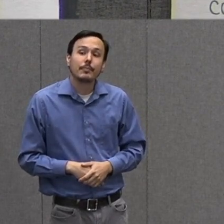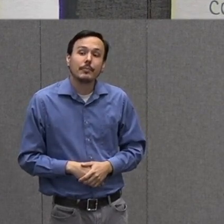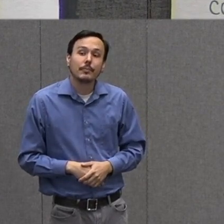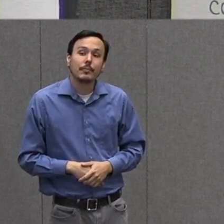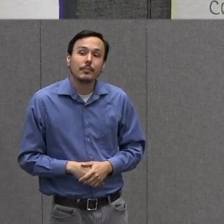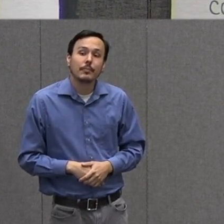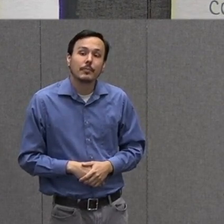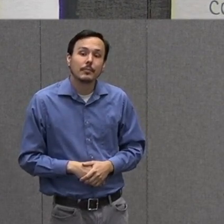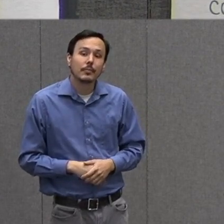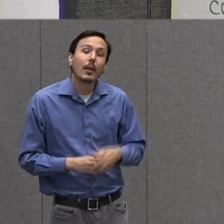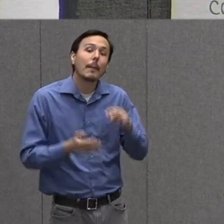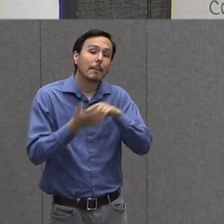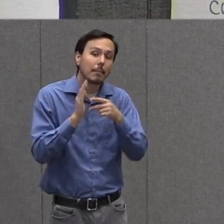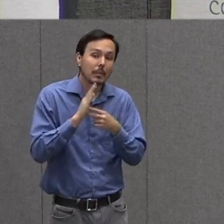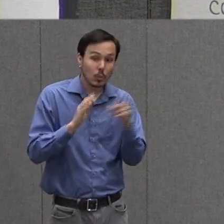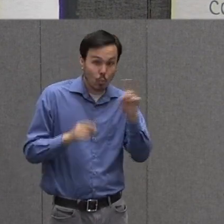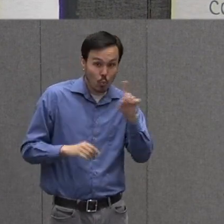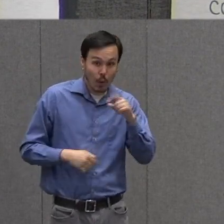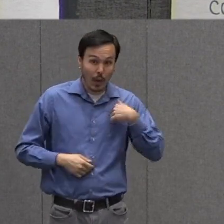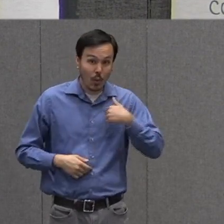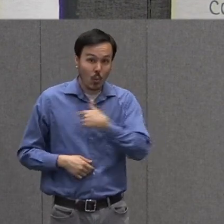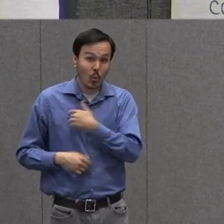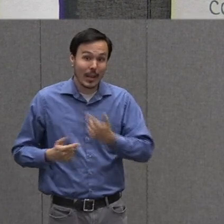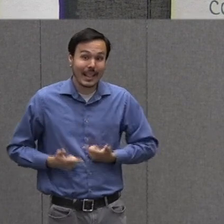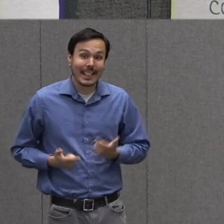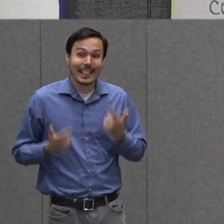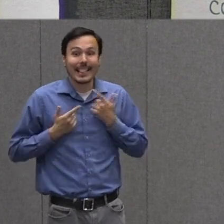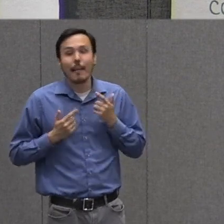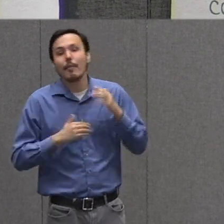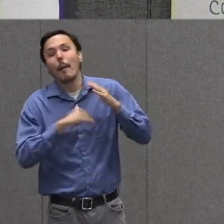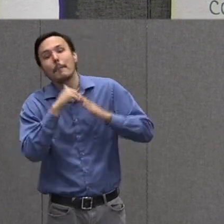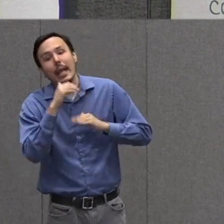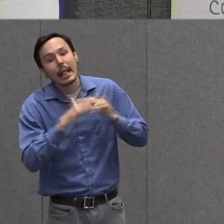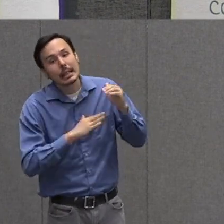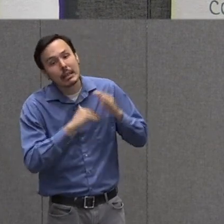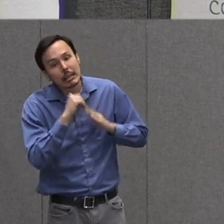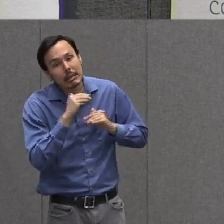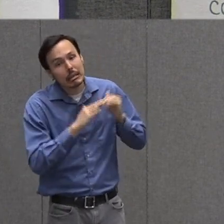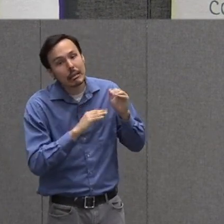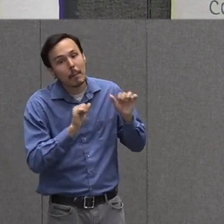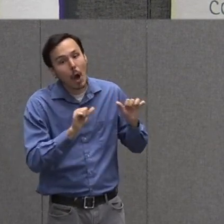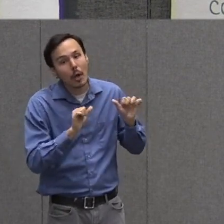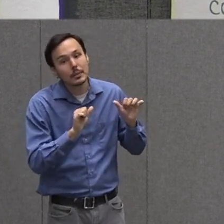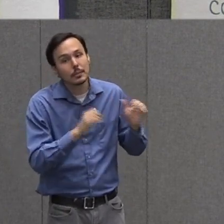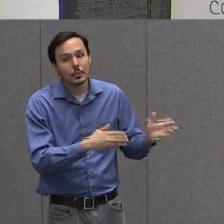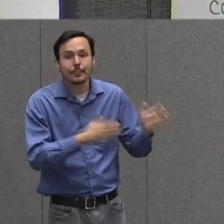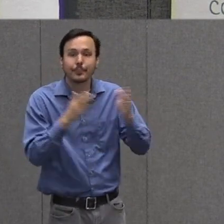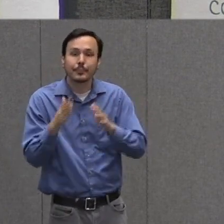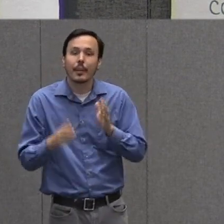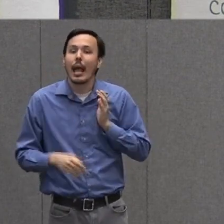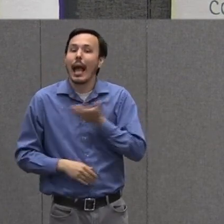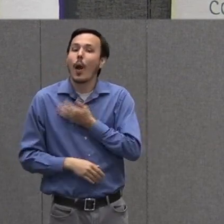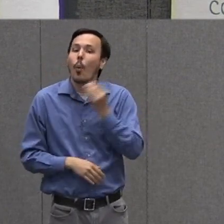So this might be where we live, in our buildings, in our homes,